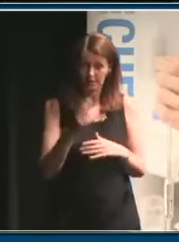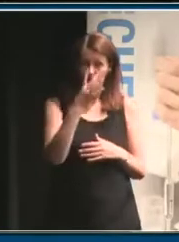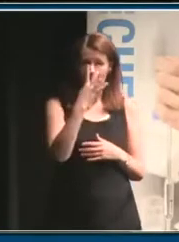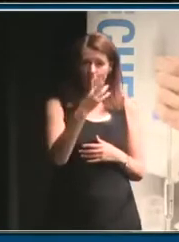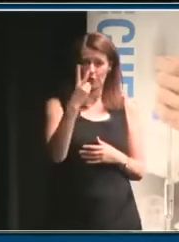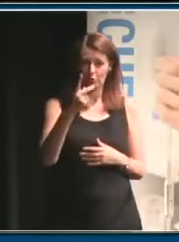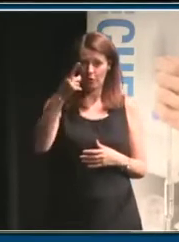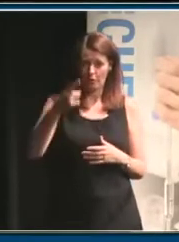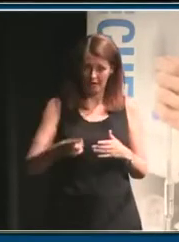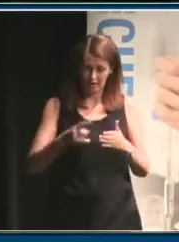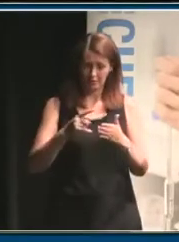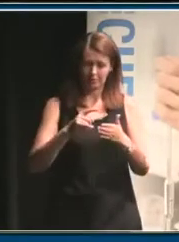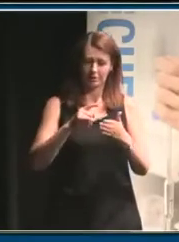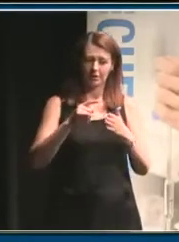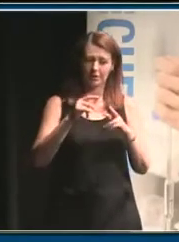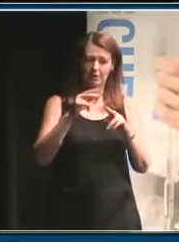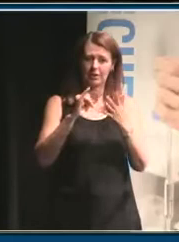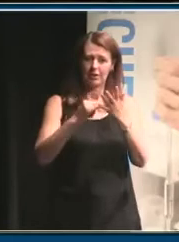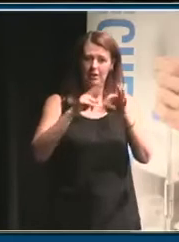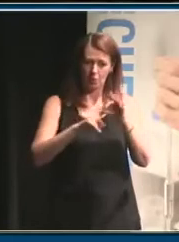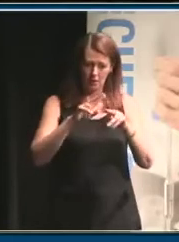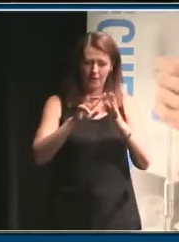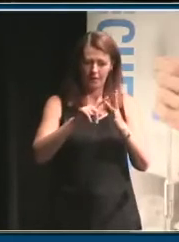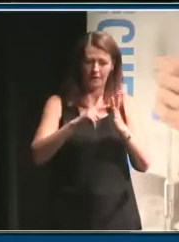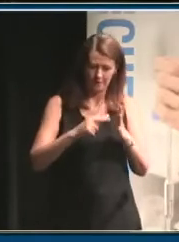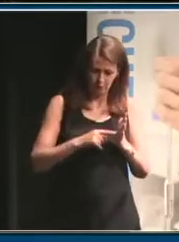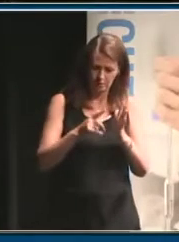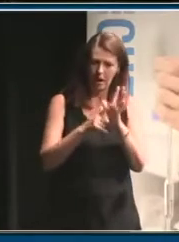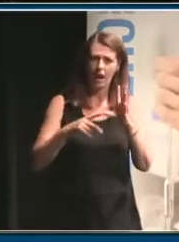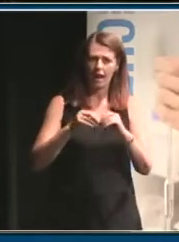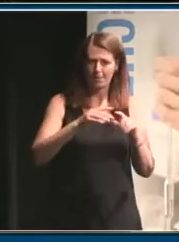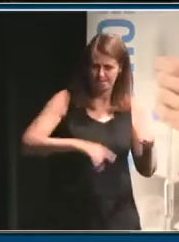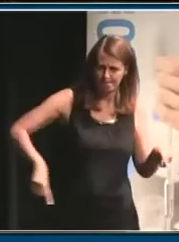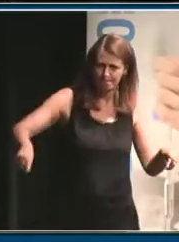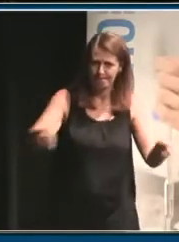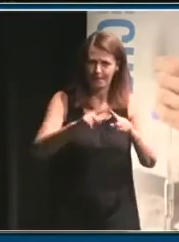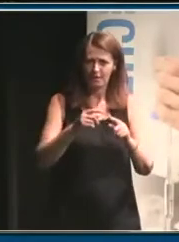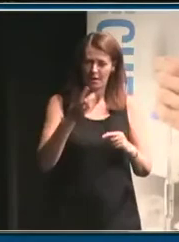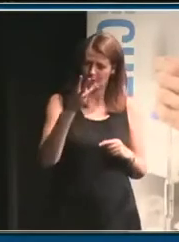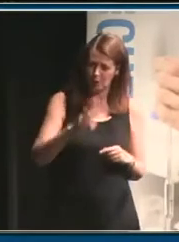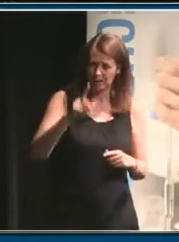two thousand square foot chemistry laboratory with the most brilliant thirty people that I could find